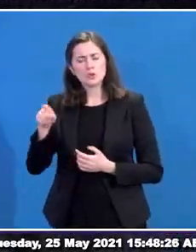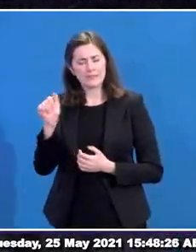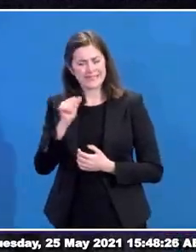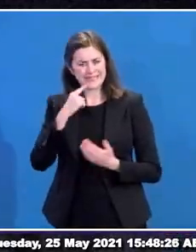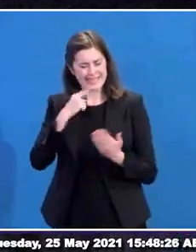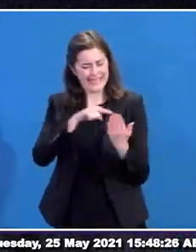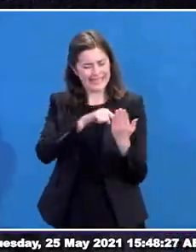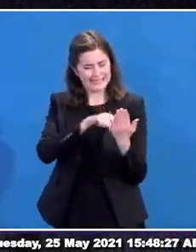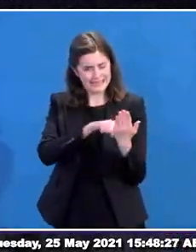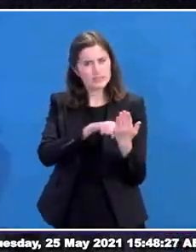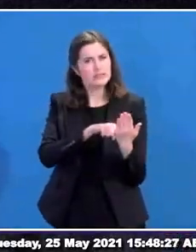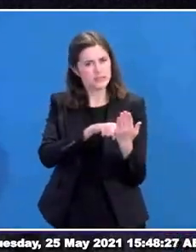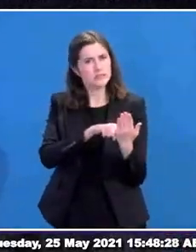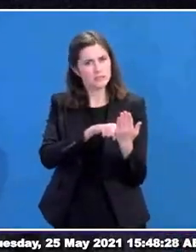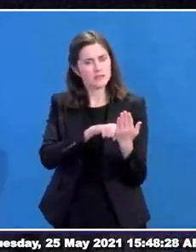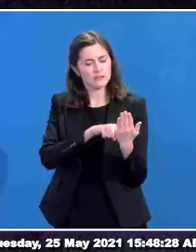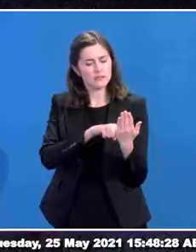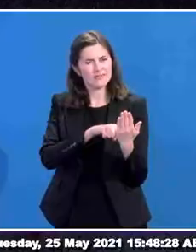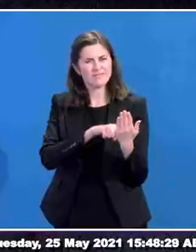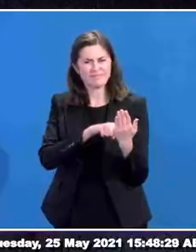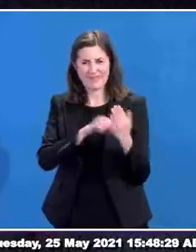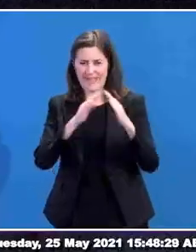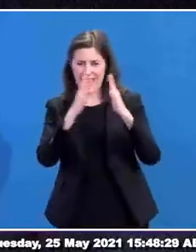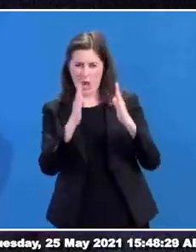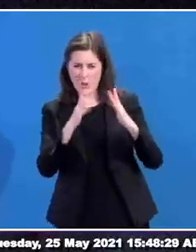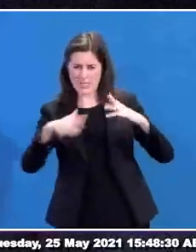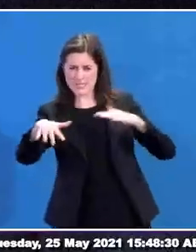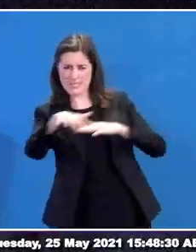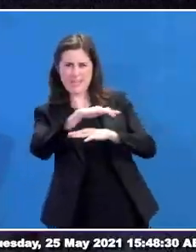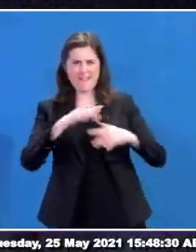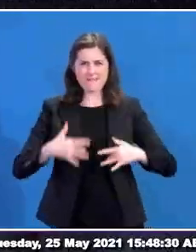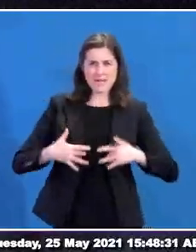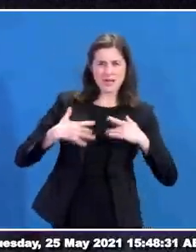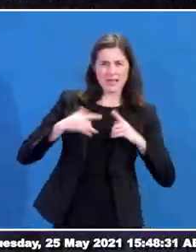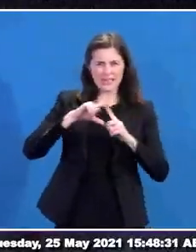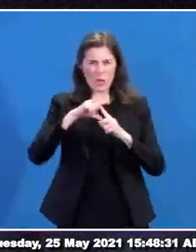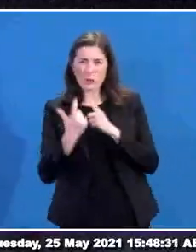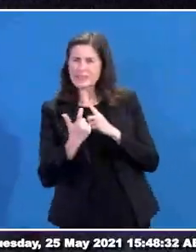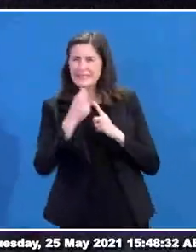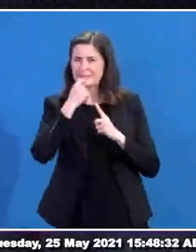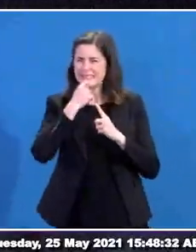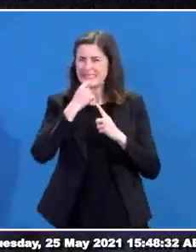the culture in the house as dysfunctional a moment ago? That's right.